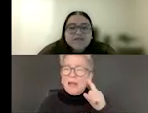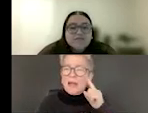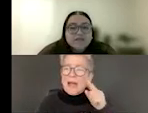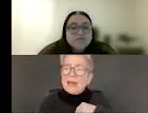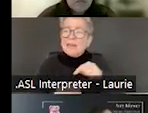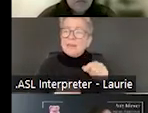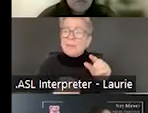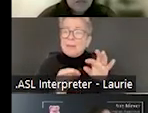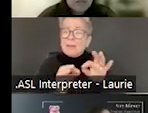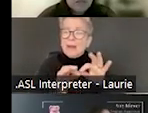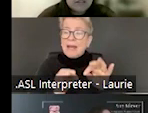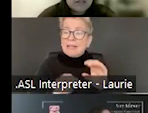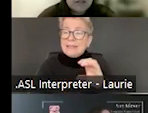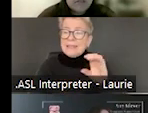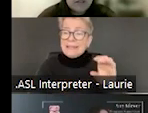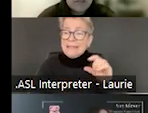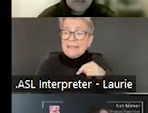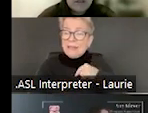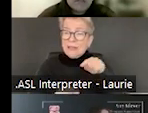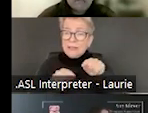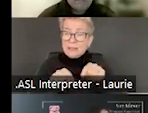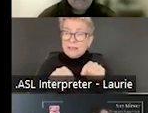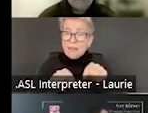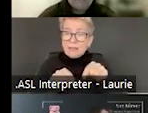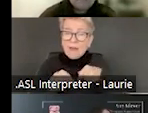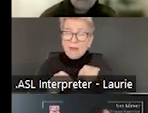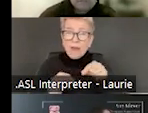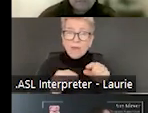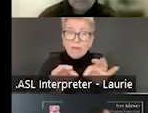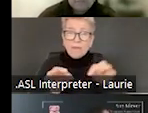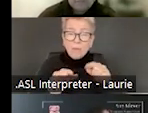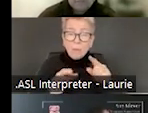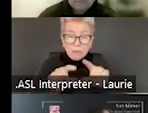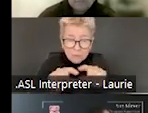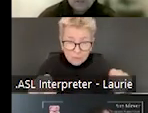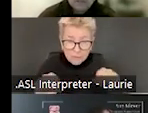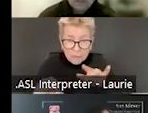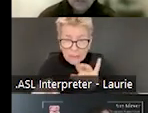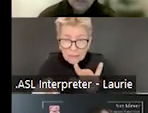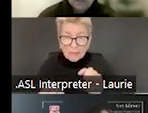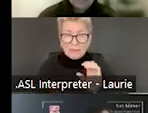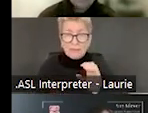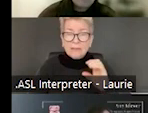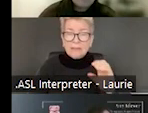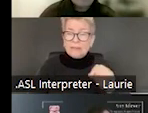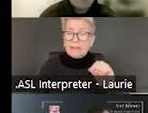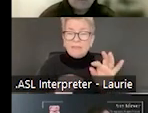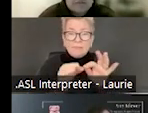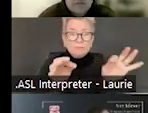in the menu if you would like to take advantage of that. This PowerPoint is